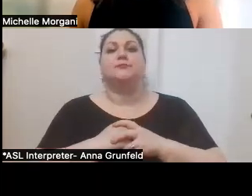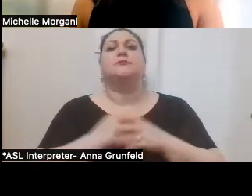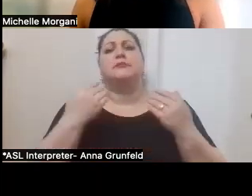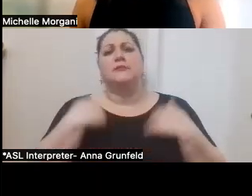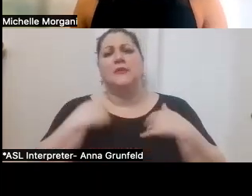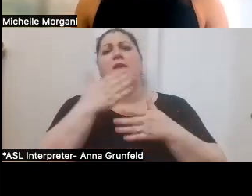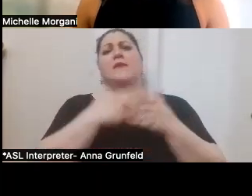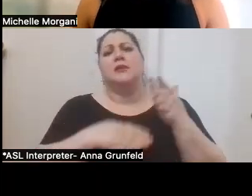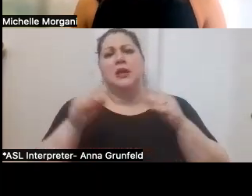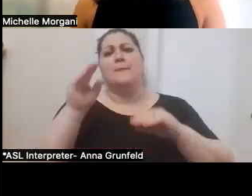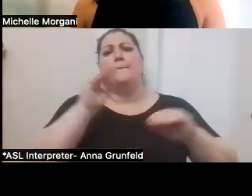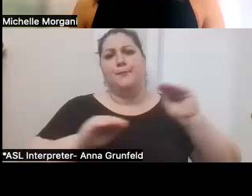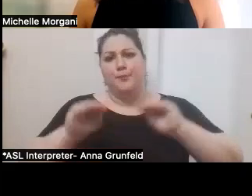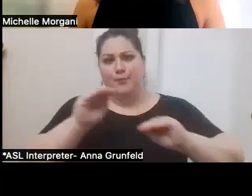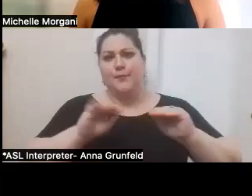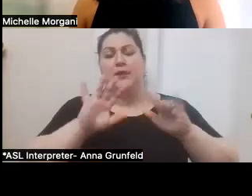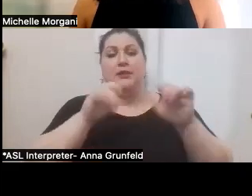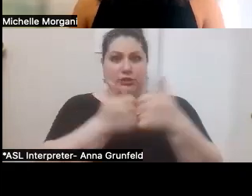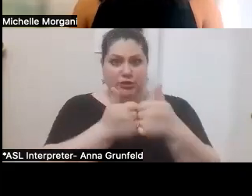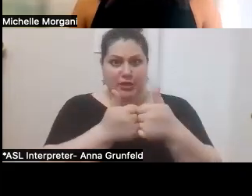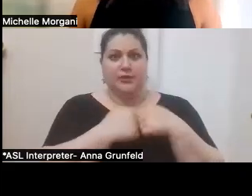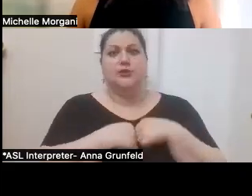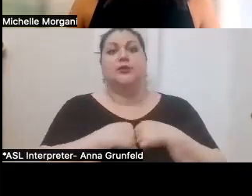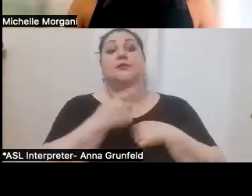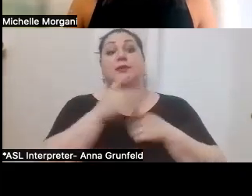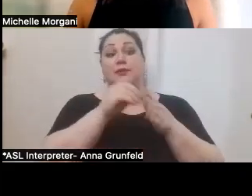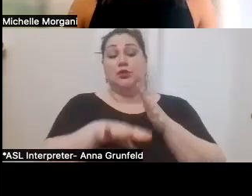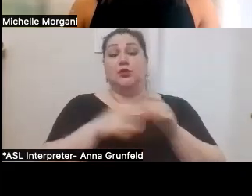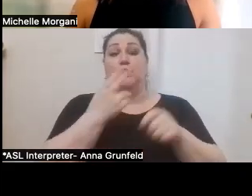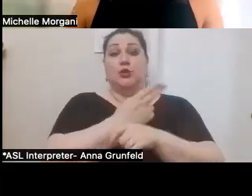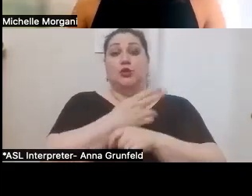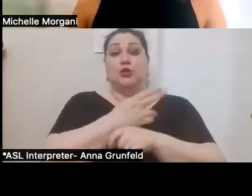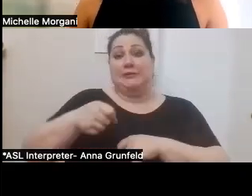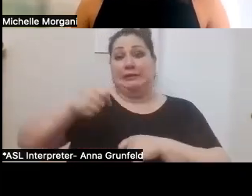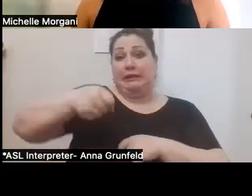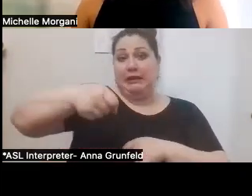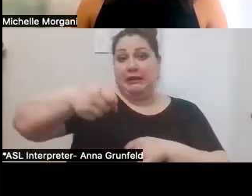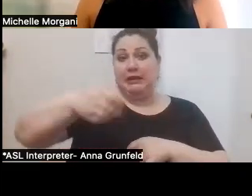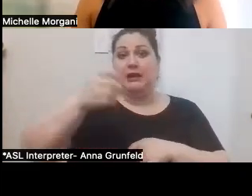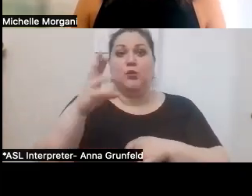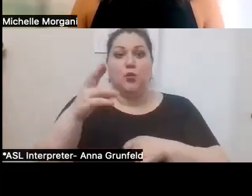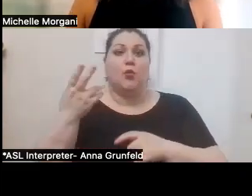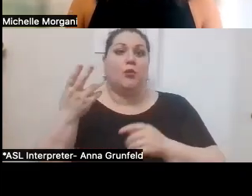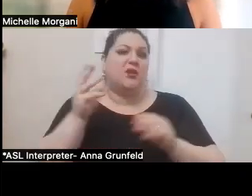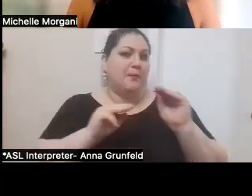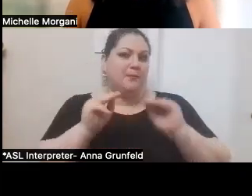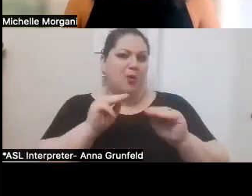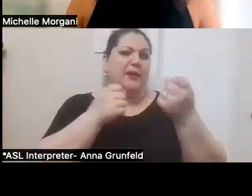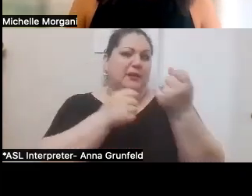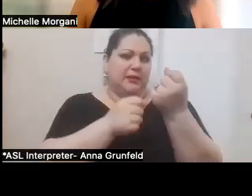The student does use a cane and/or a mobility aid essentially when needed